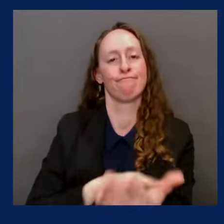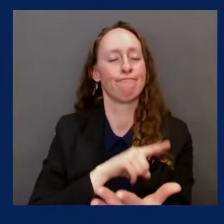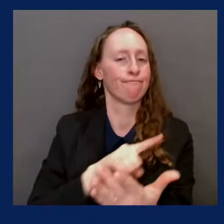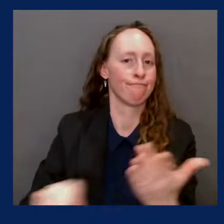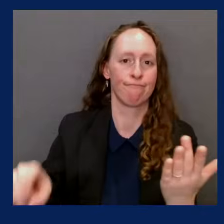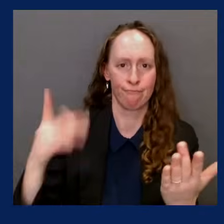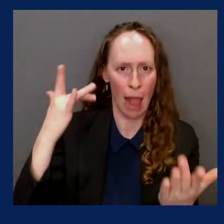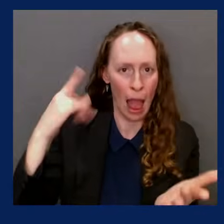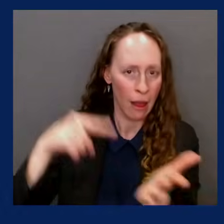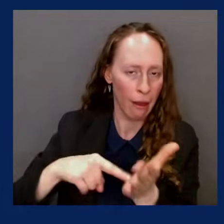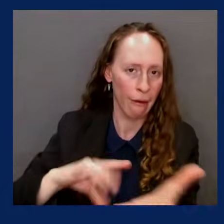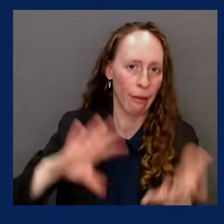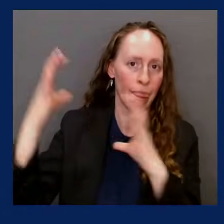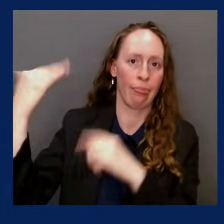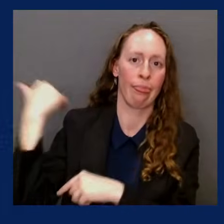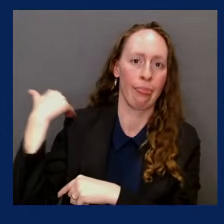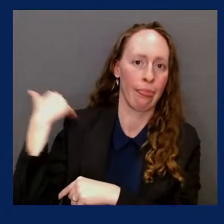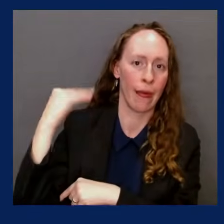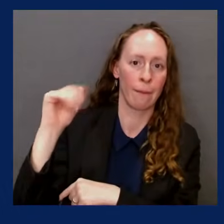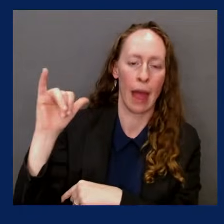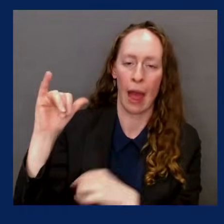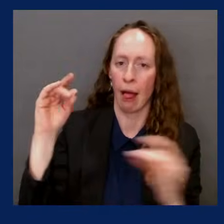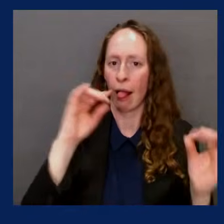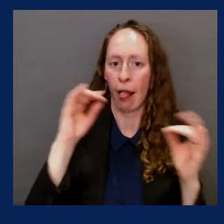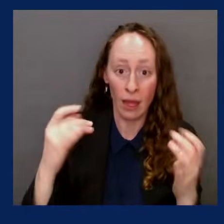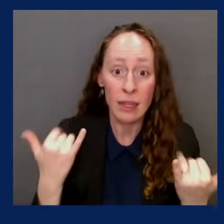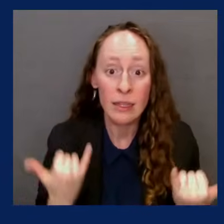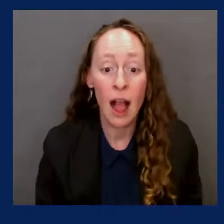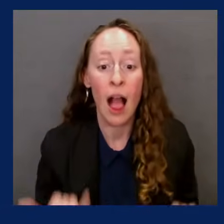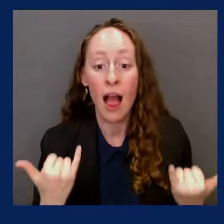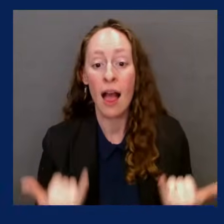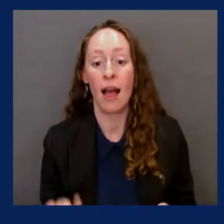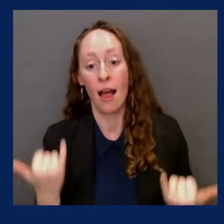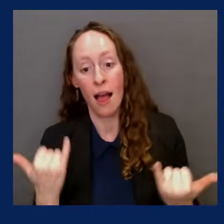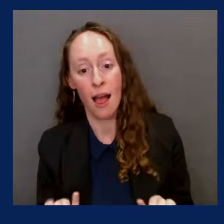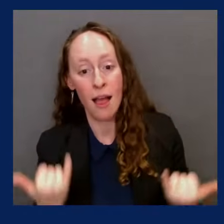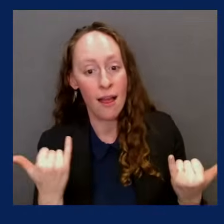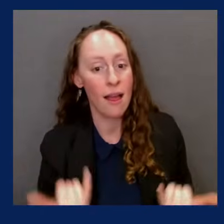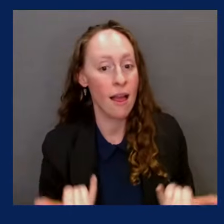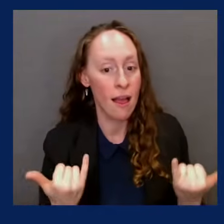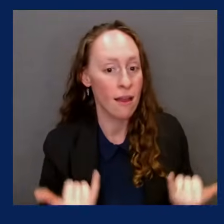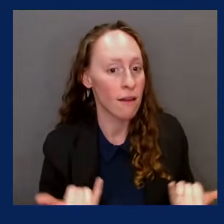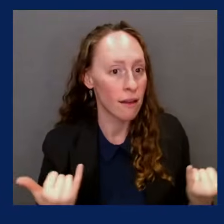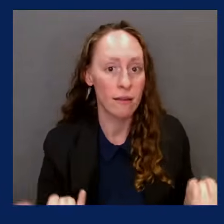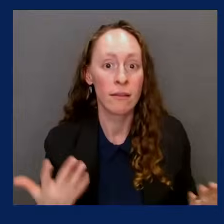Republicans try to pick a Speaker. However, it does appear, since we've been out here, that the House has elected a Congressman,